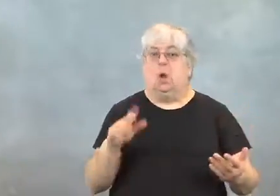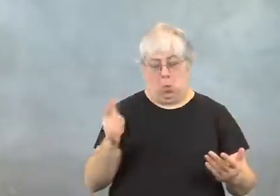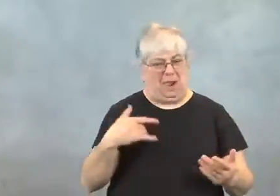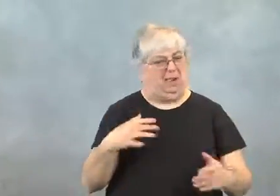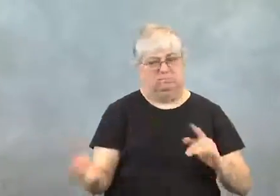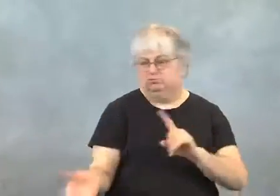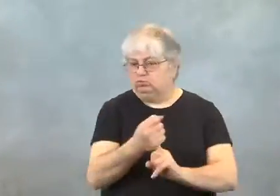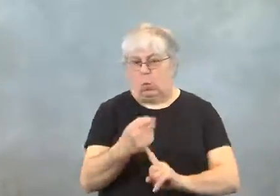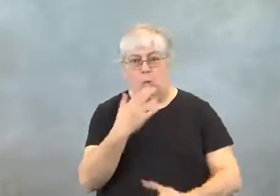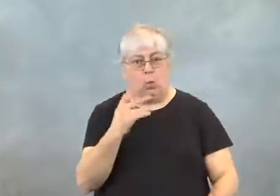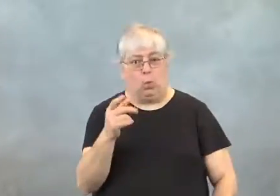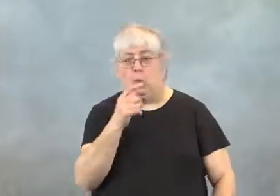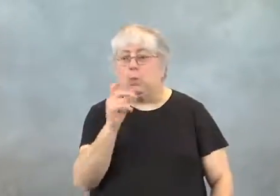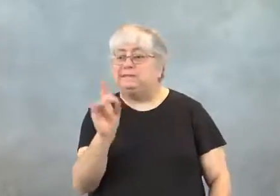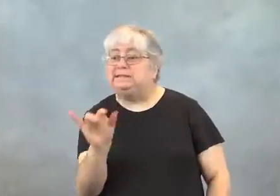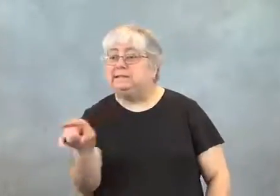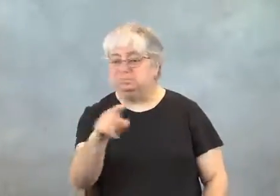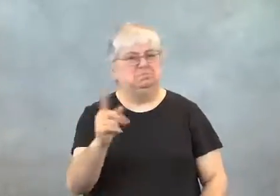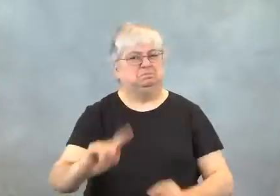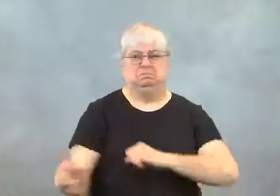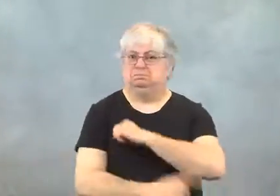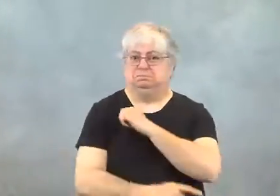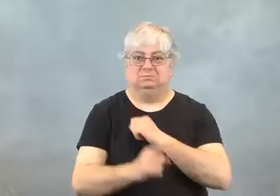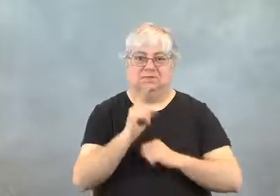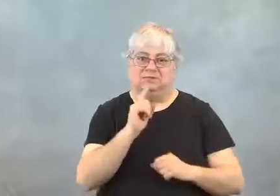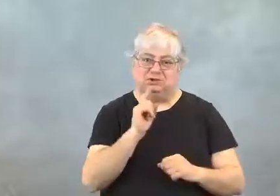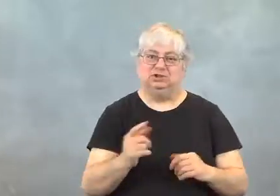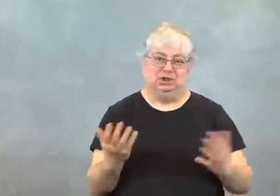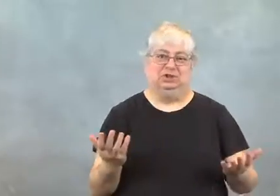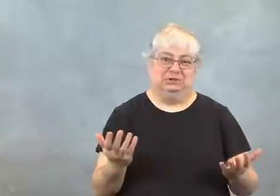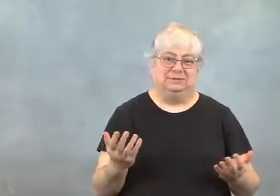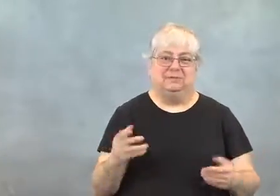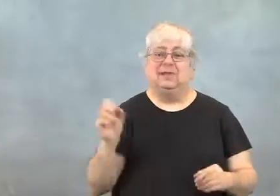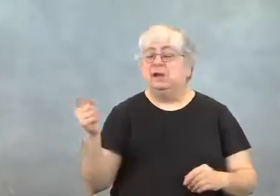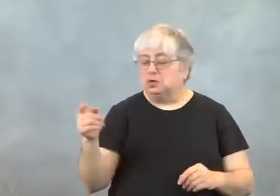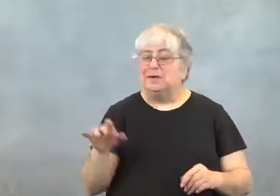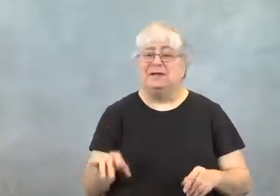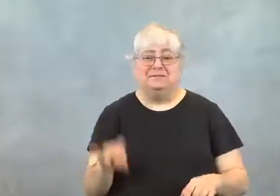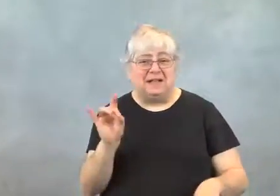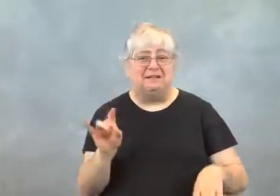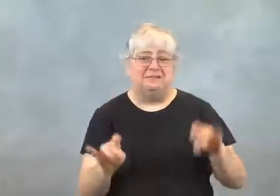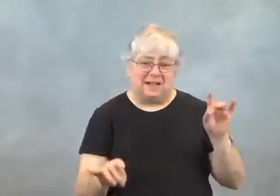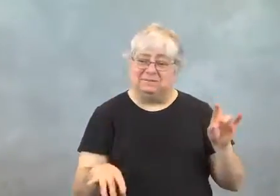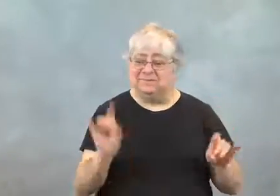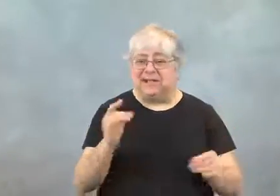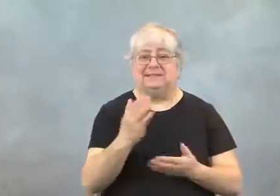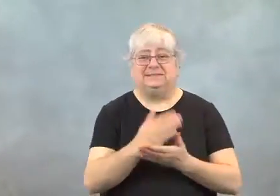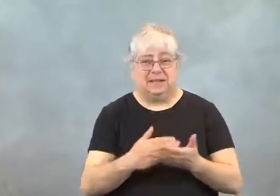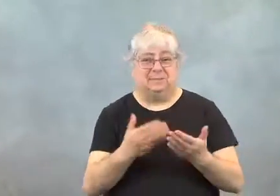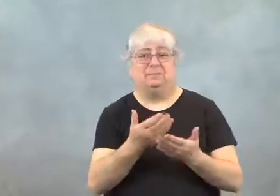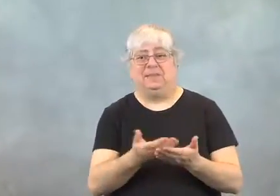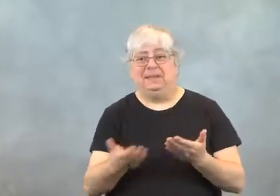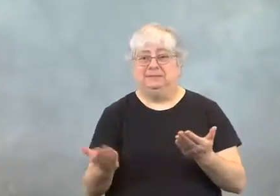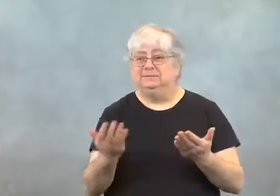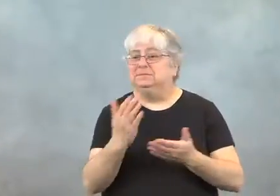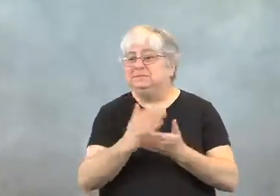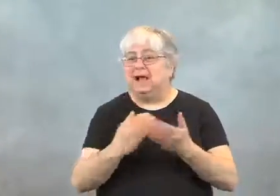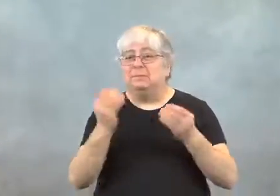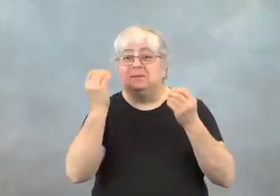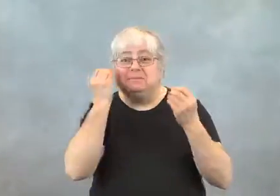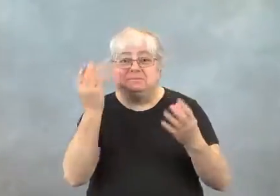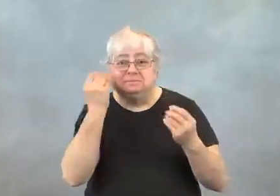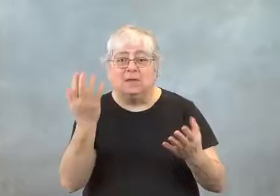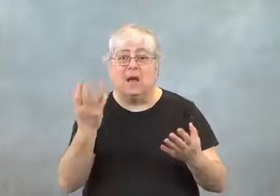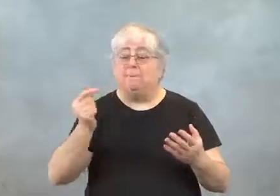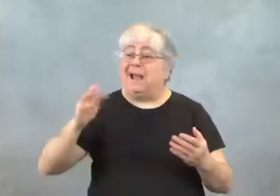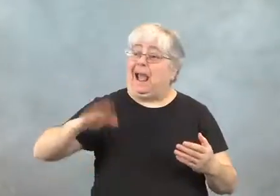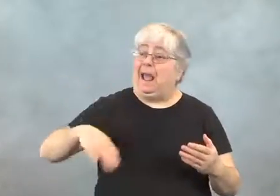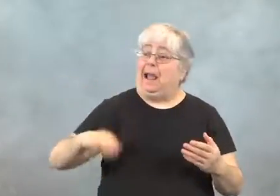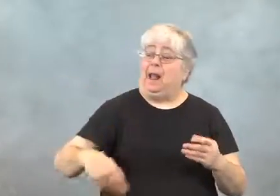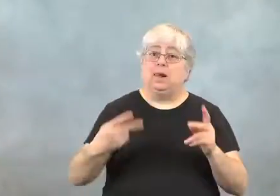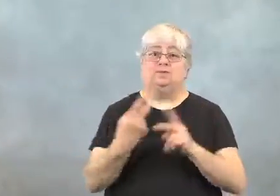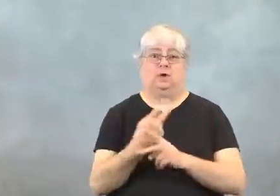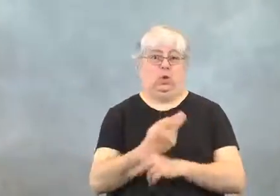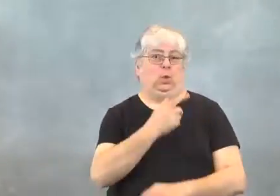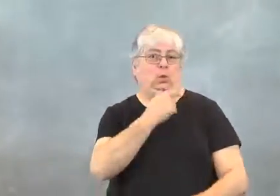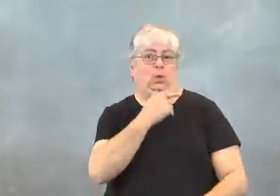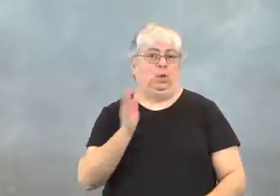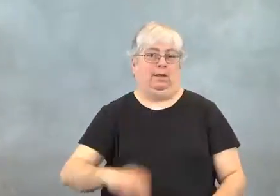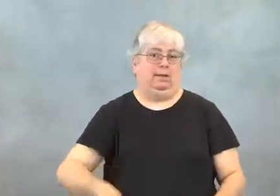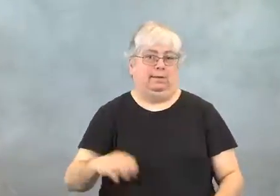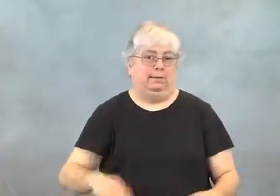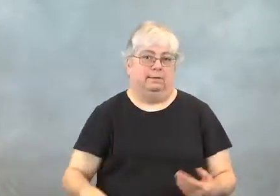He promised they would be caught and punished.